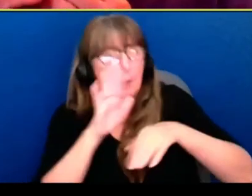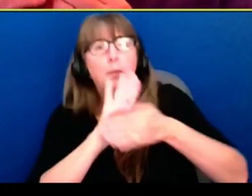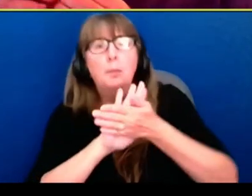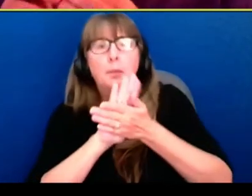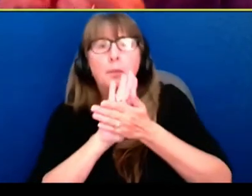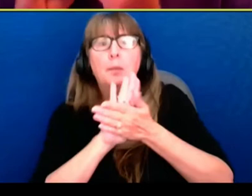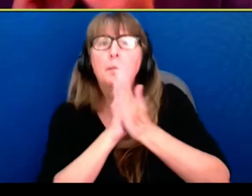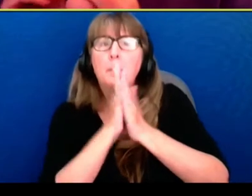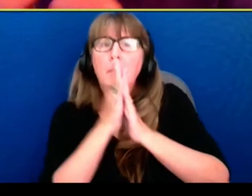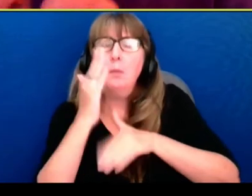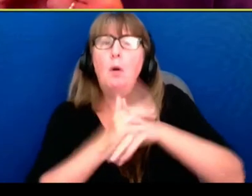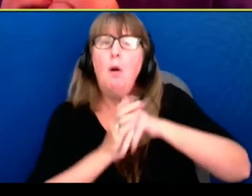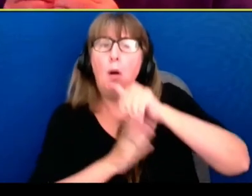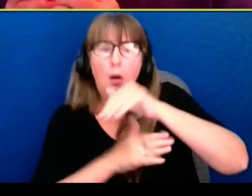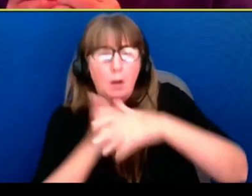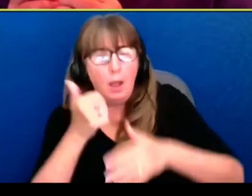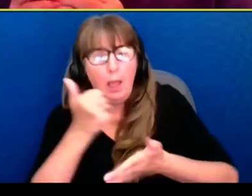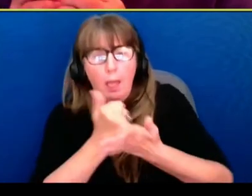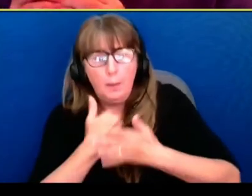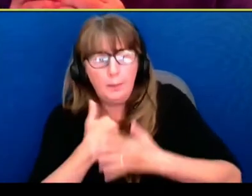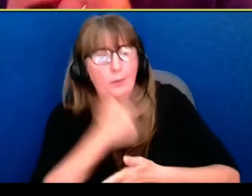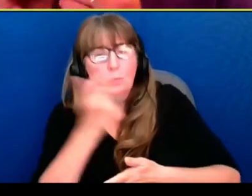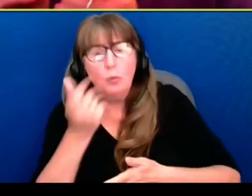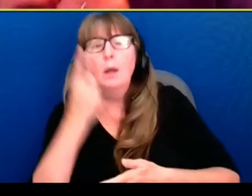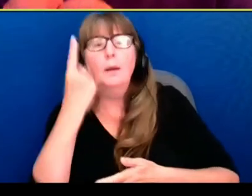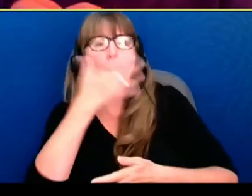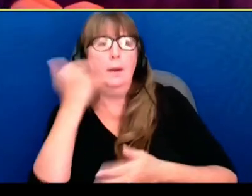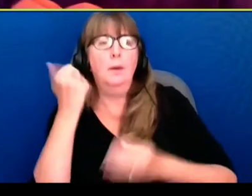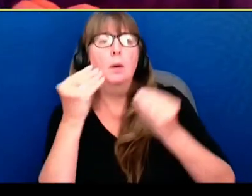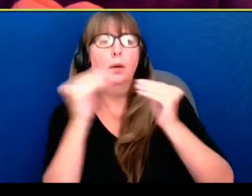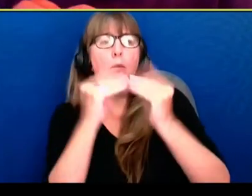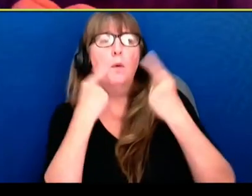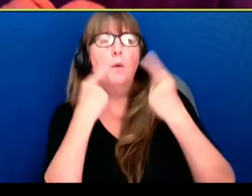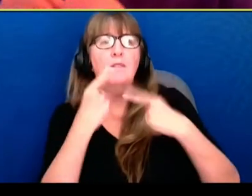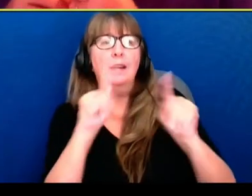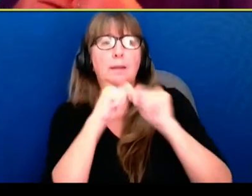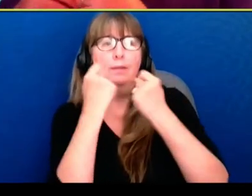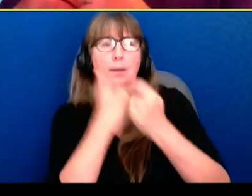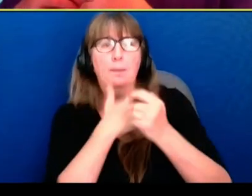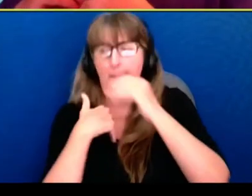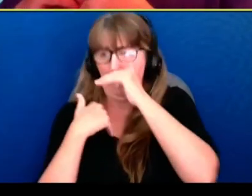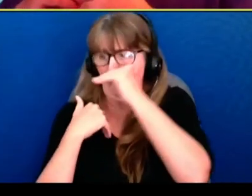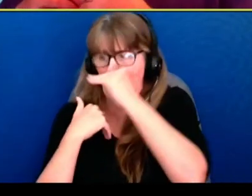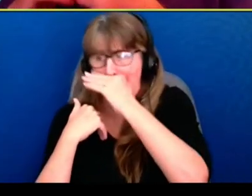faster and makes us a more effective team member.